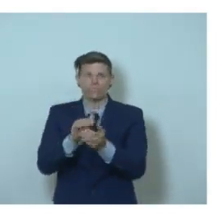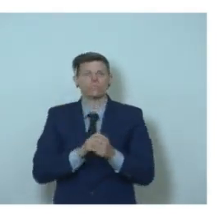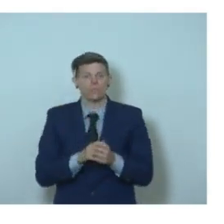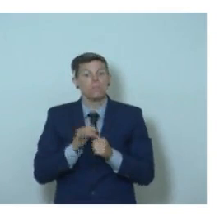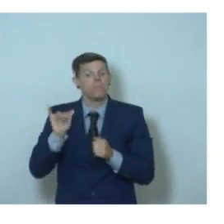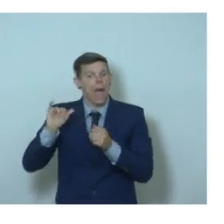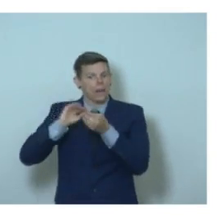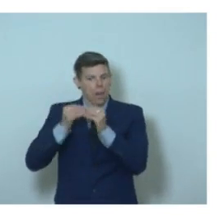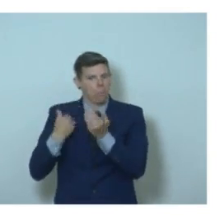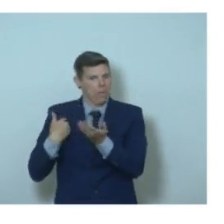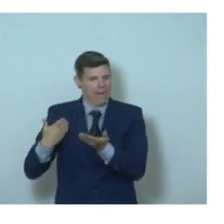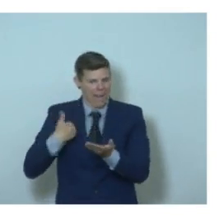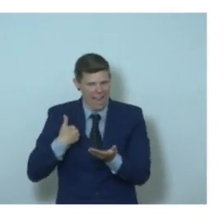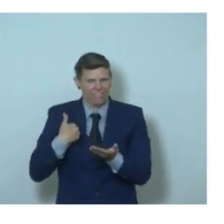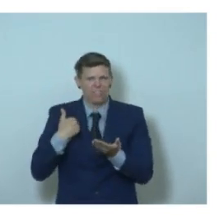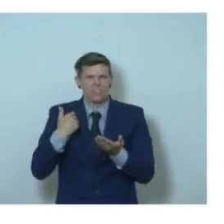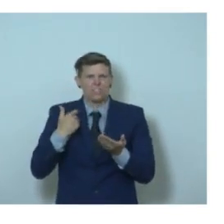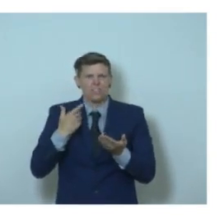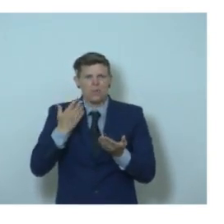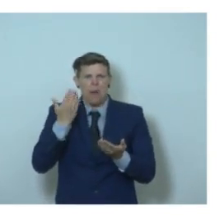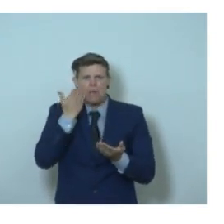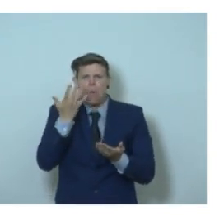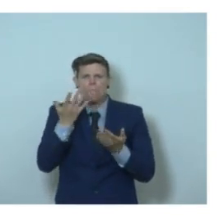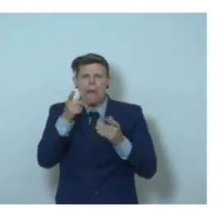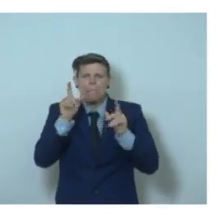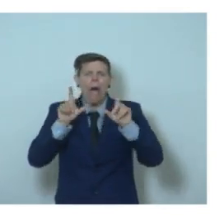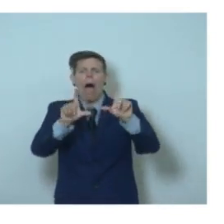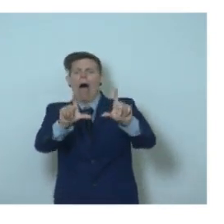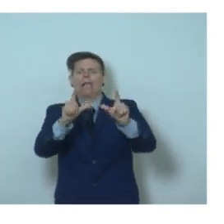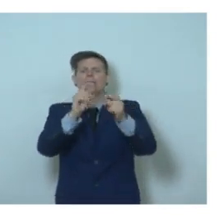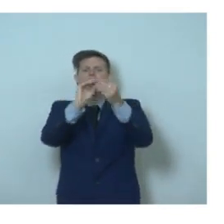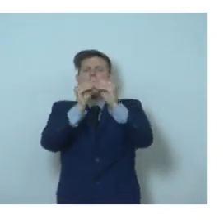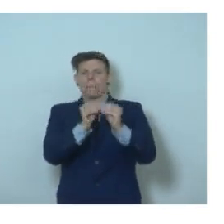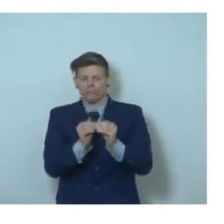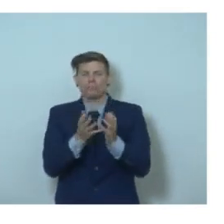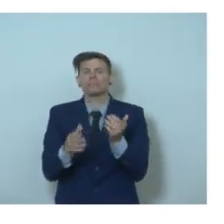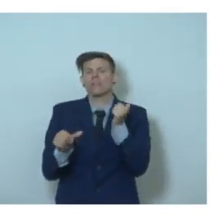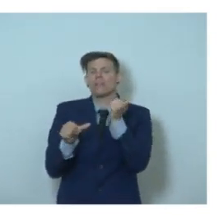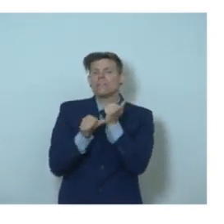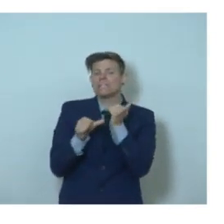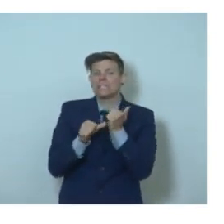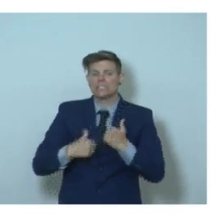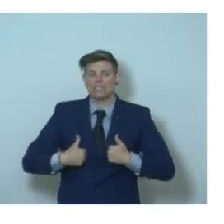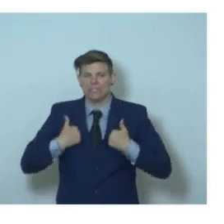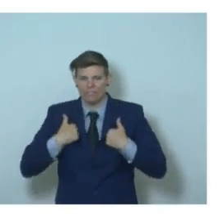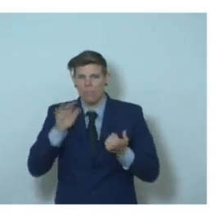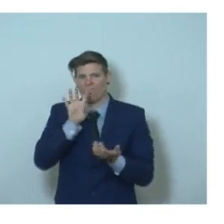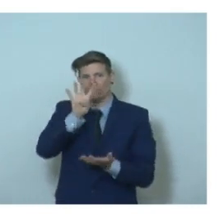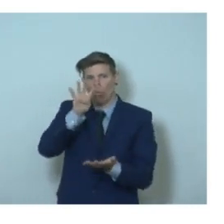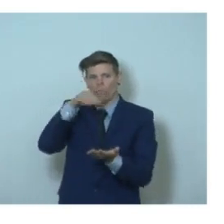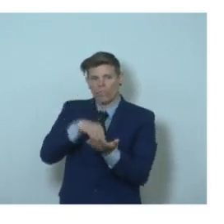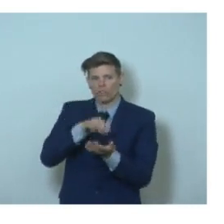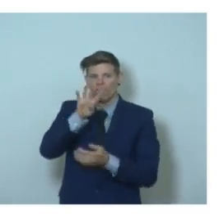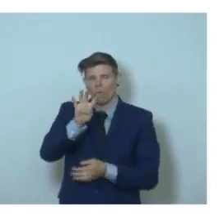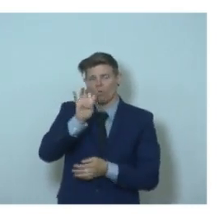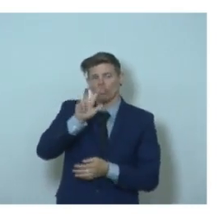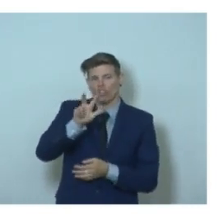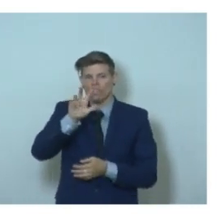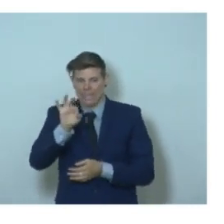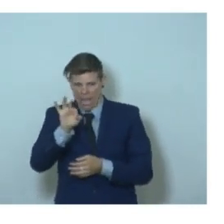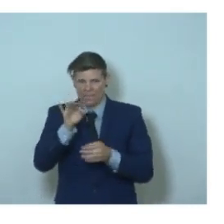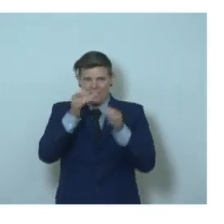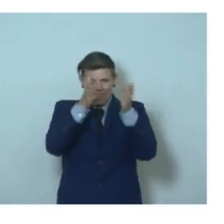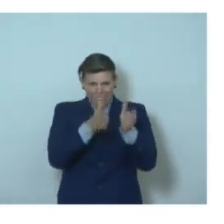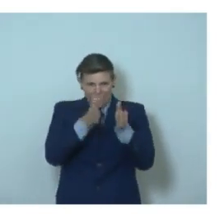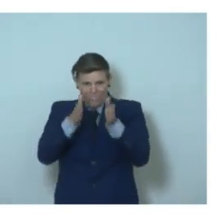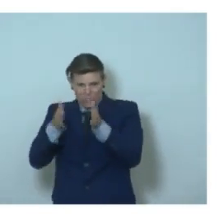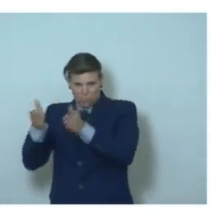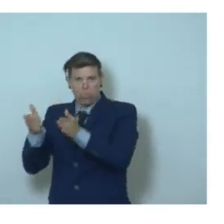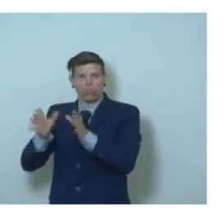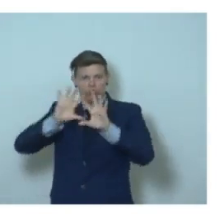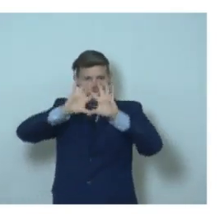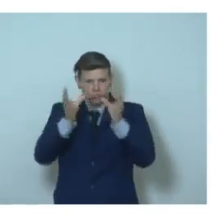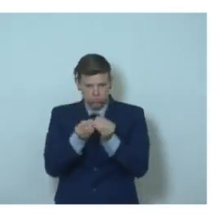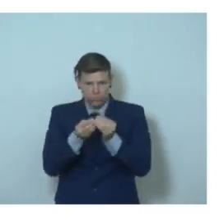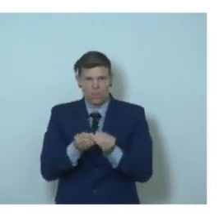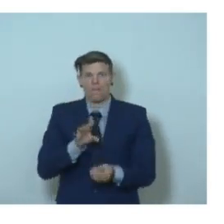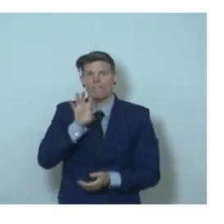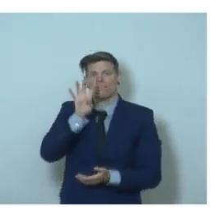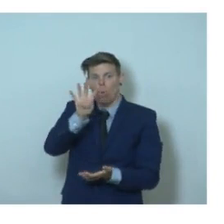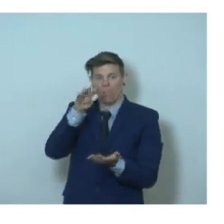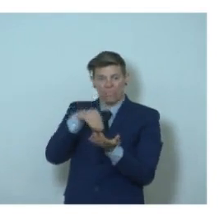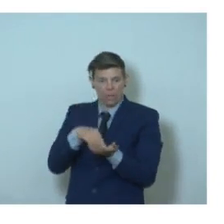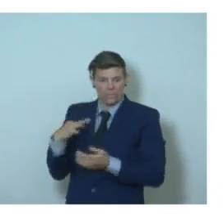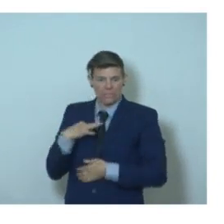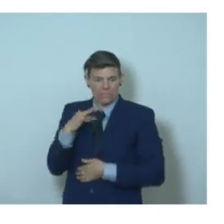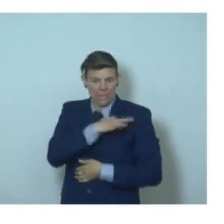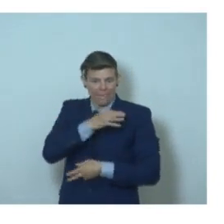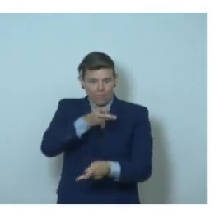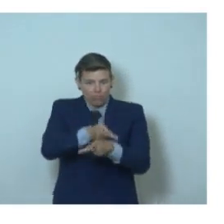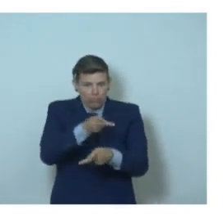WE CONTINUE TO TEST THEM CAREFULLY AND FREQUENTLY THE DATA HERE IS THAT THERE ARE IT’S A LITTLE BIT HARD FOR ME TO SEE FROM OVER HERE, BUT IN ASSISTED LIVINGS WE HAVE FORTH.